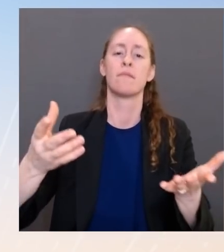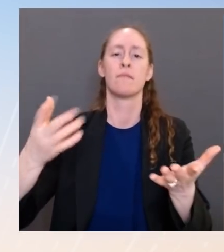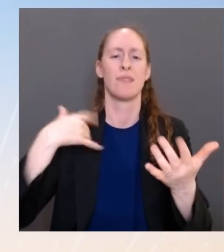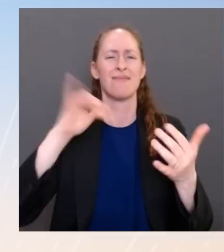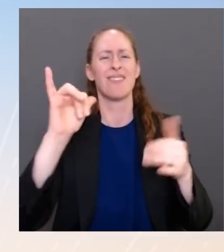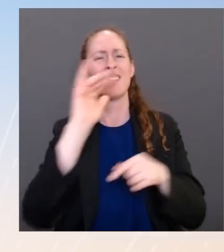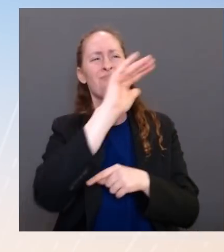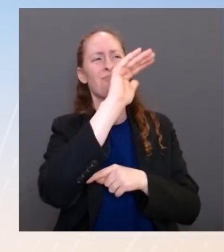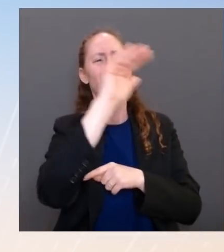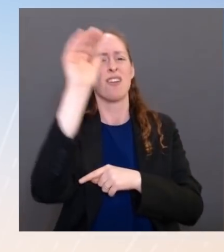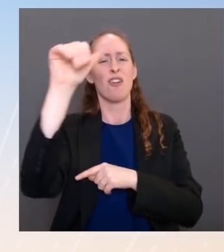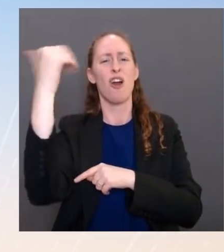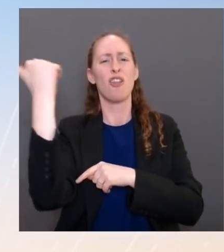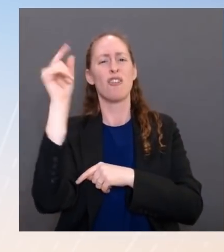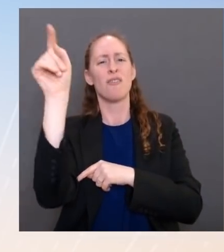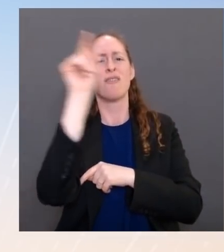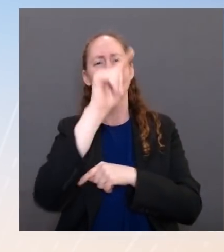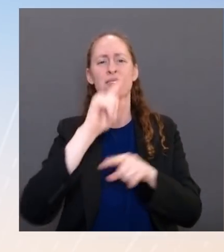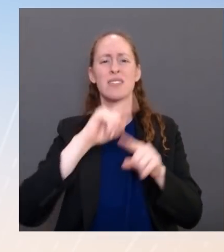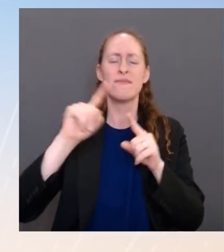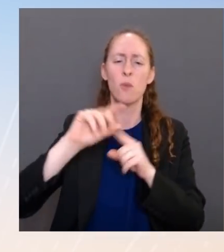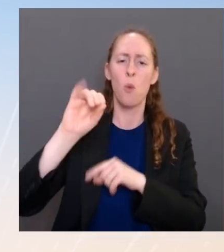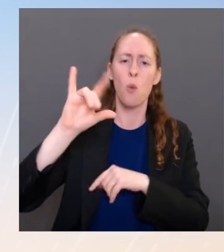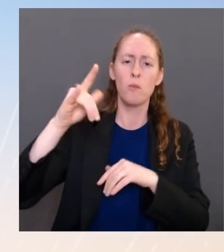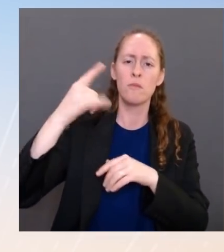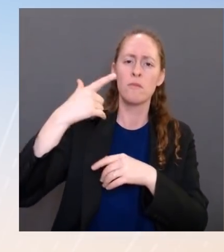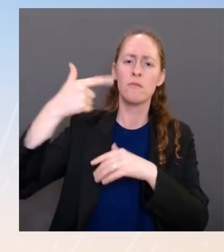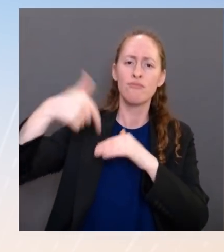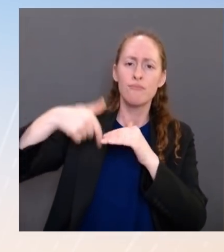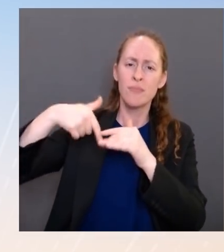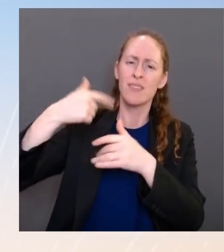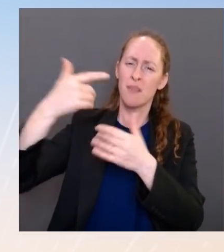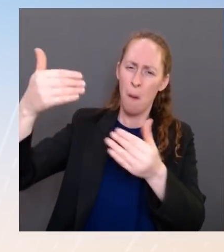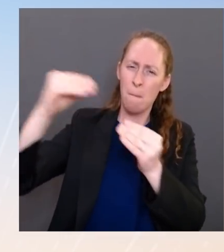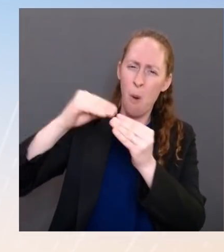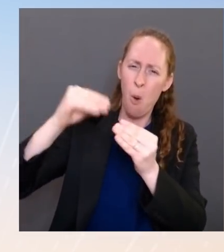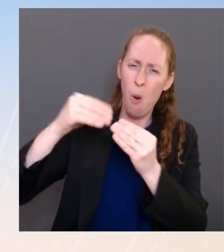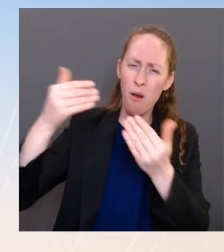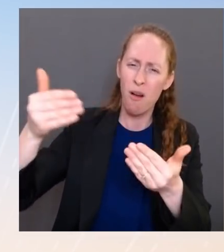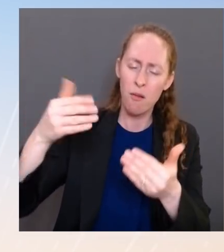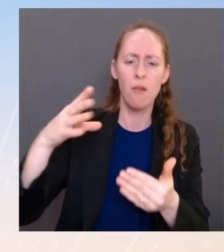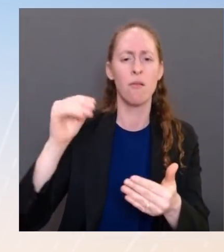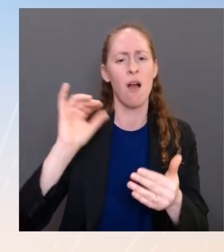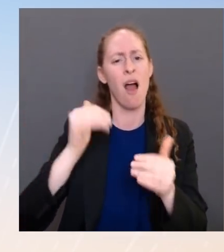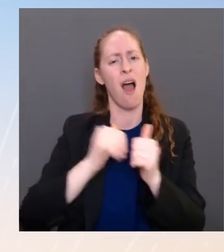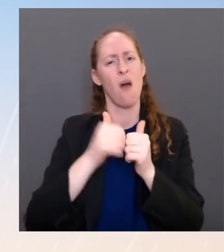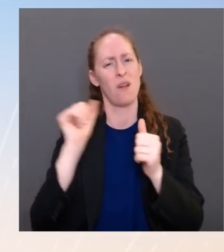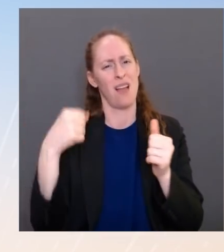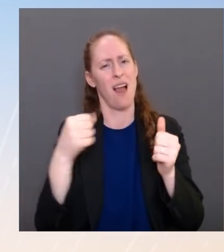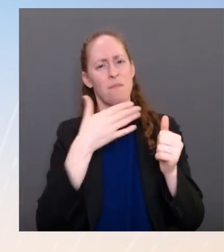we can take to provide relief to Americans. I would say the other piece that's very much on his mind is that when we look at inflation